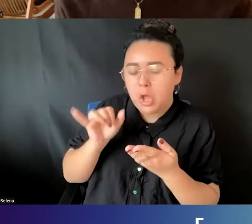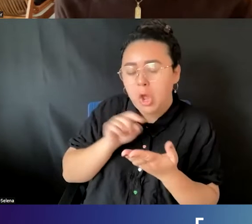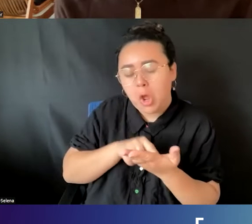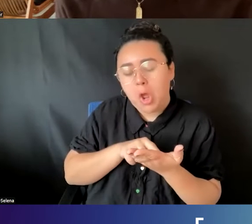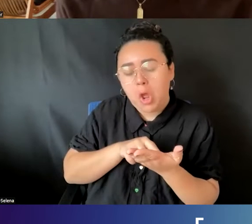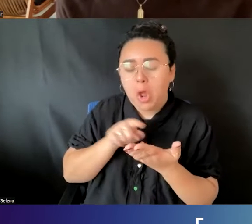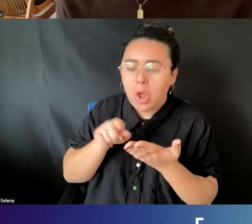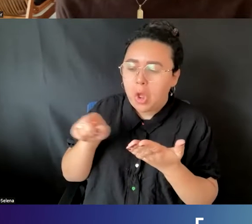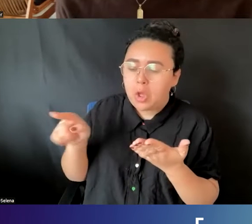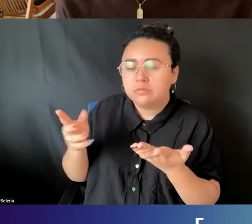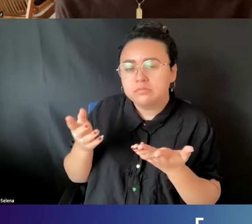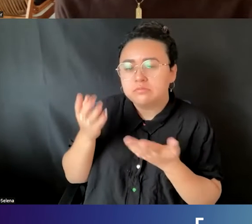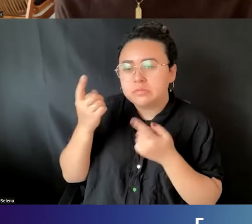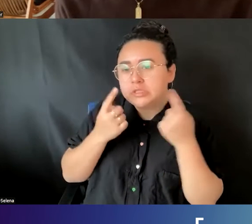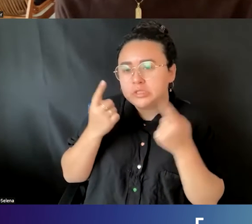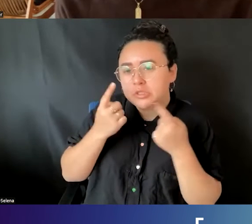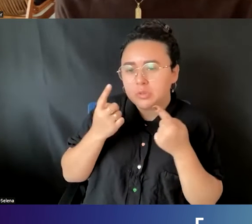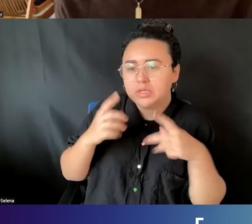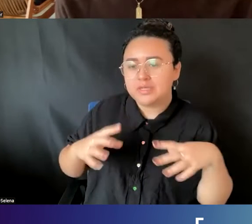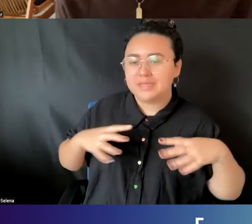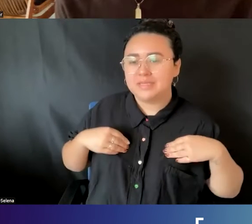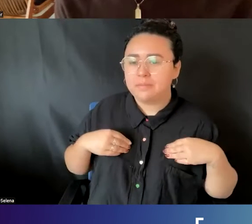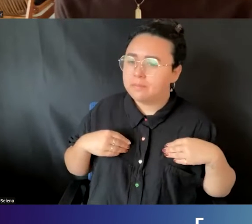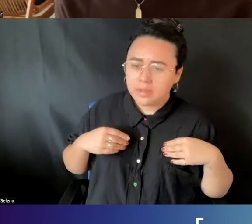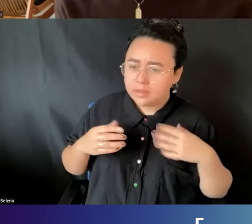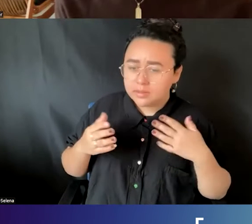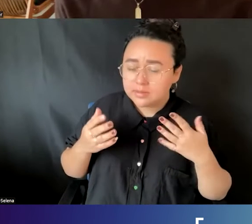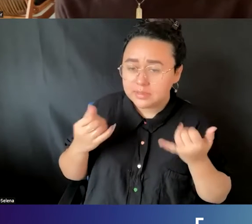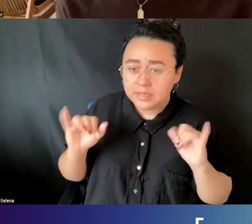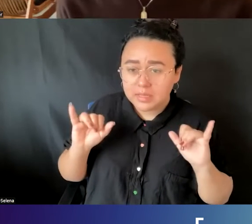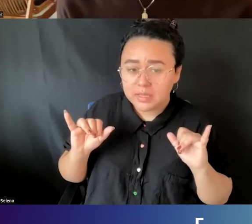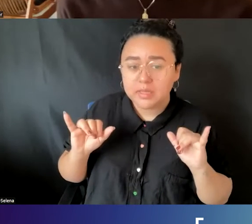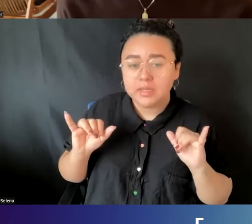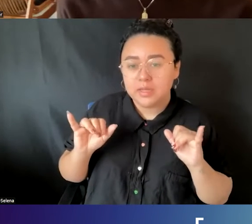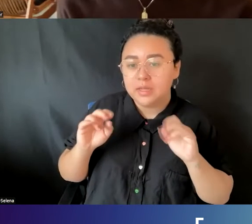But even with that, you know, we we had the the negotiations with array